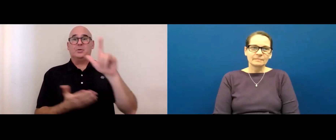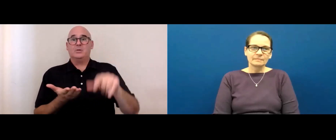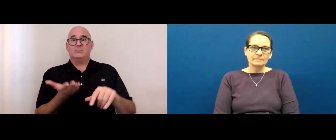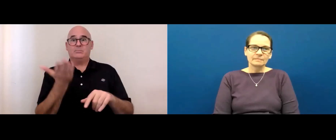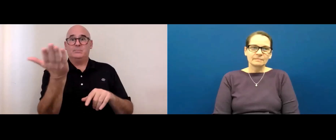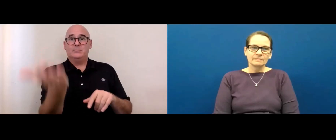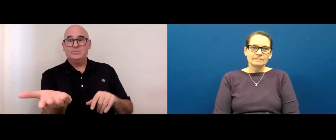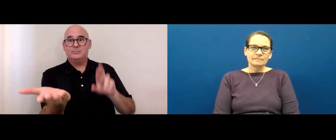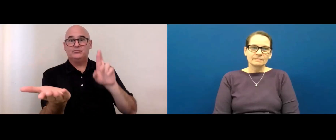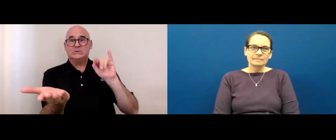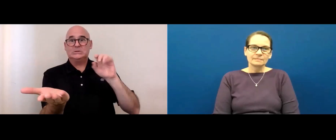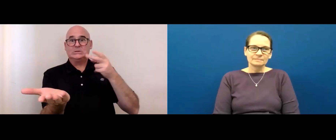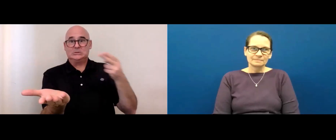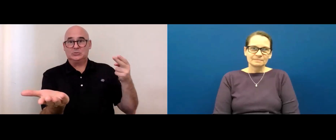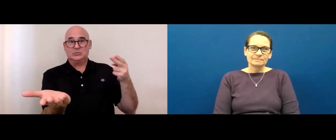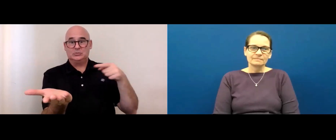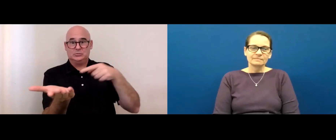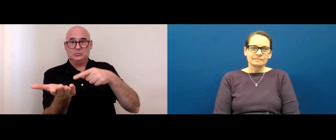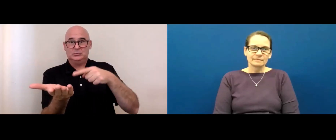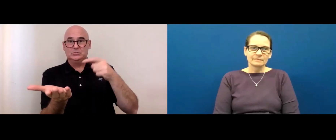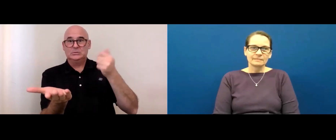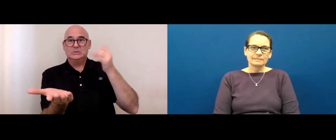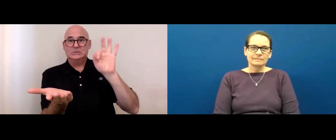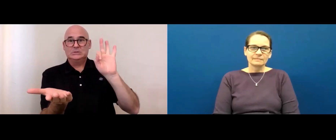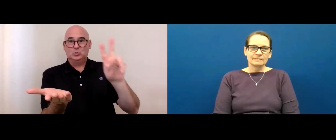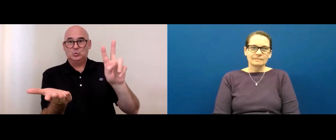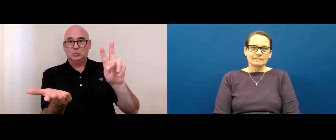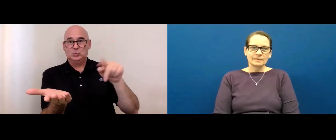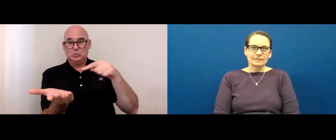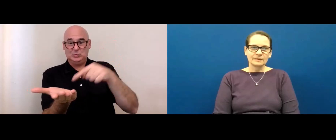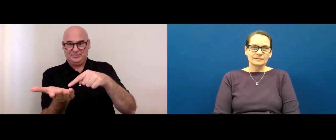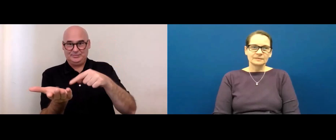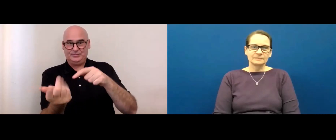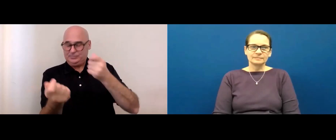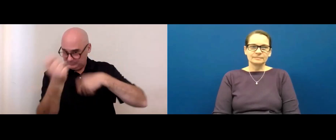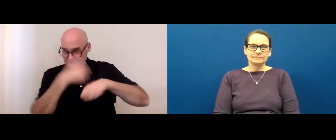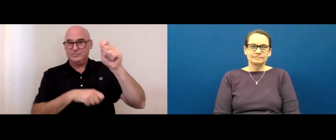but when that bill set up the Rhode Island Commission on the Deaf and Hard of Hearing in 1992